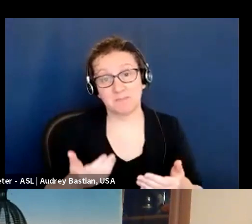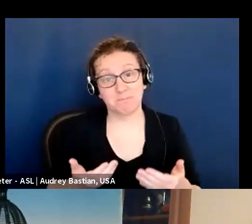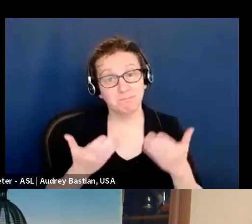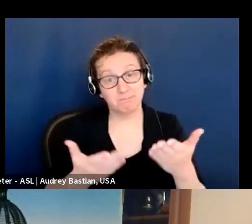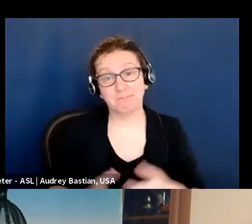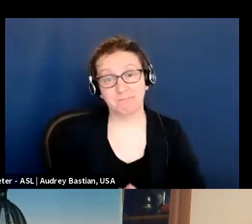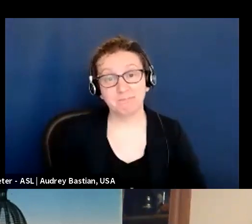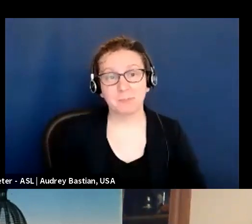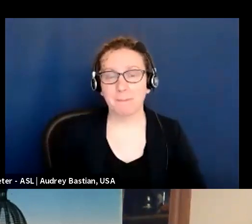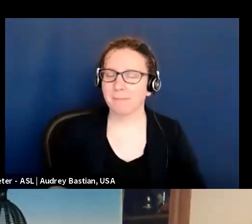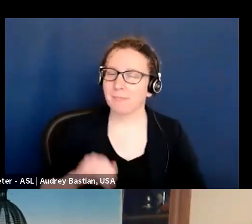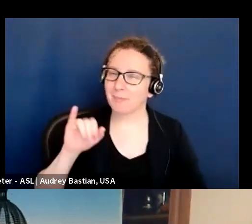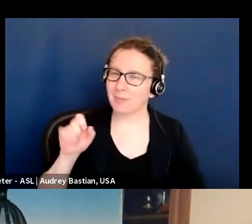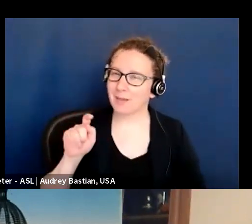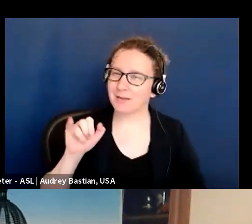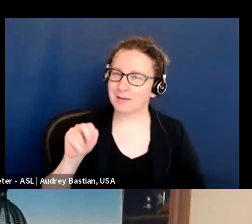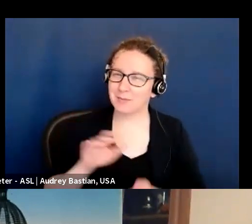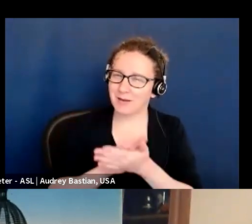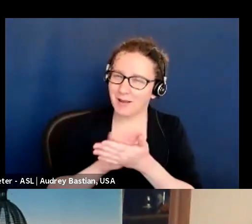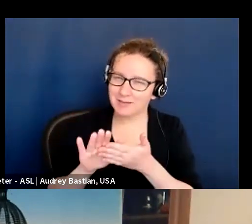Nice, nice. Sounds like kind of that you were kind of thinking you were going to be doing all the